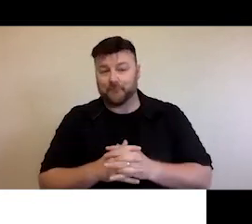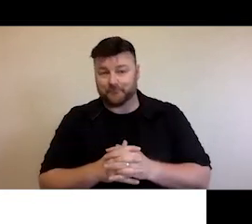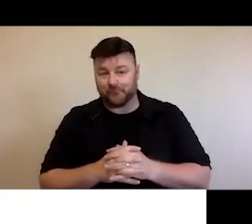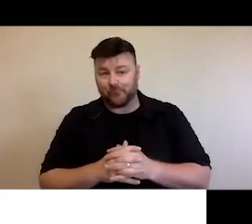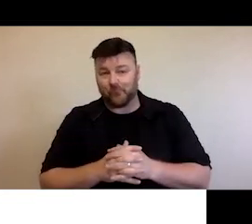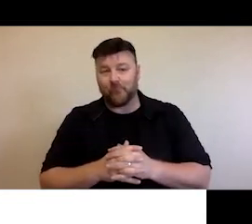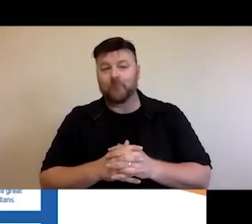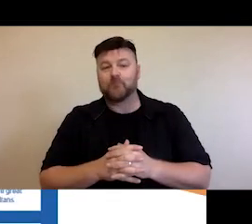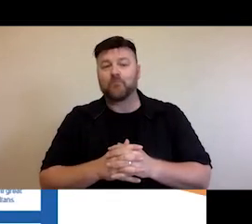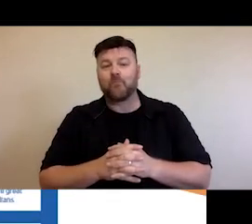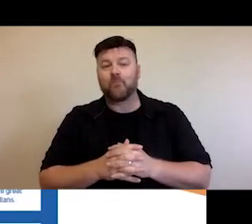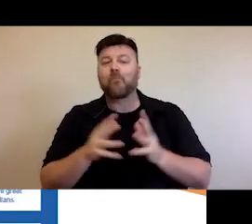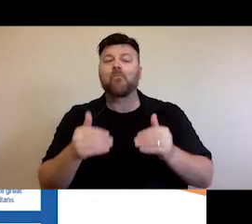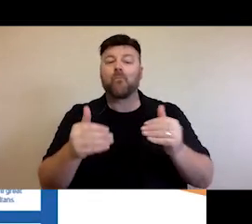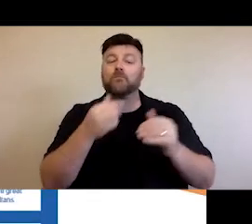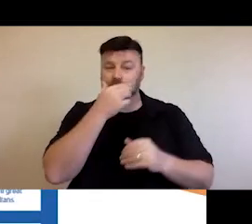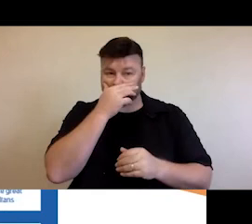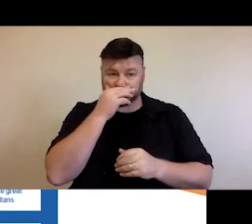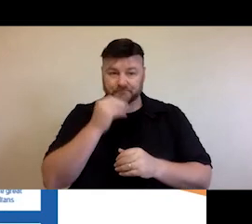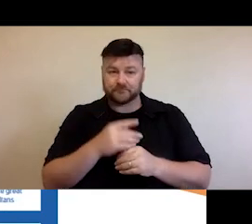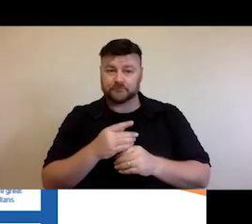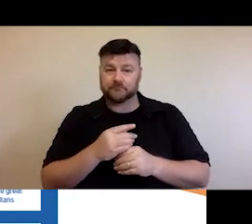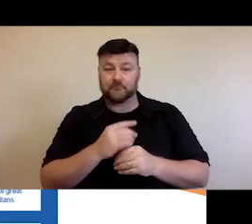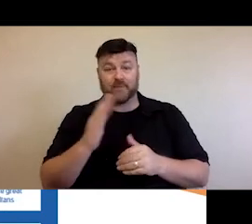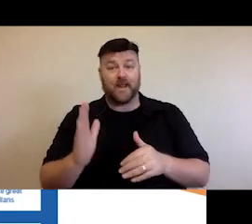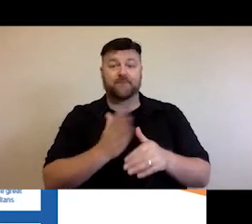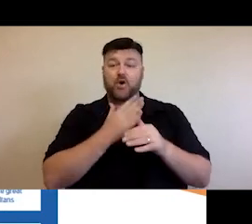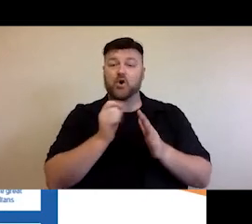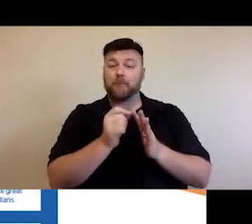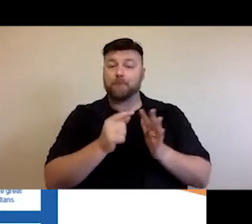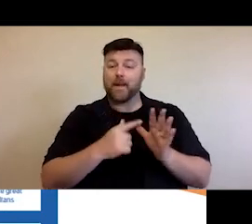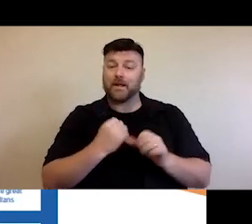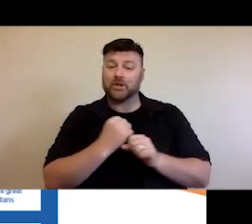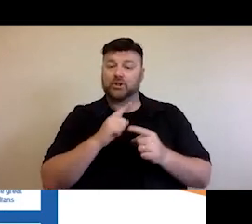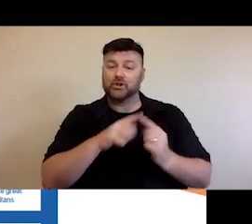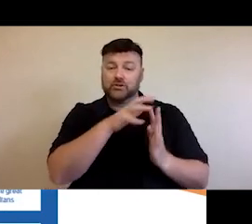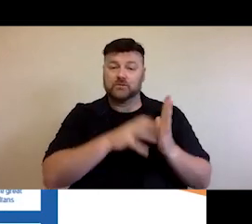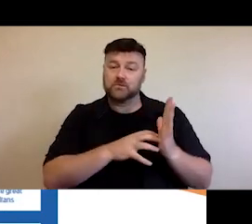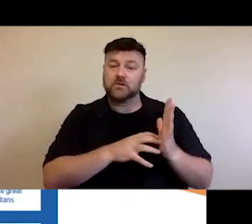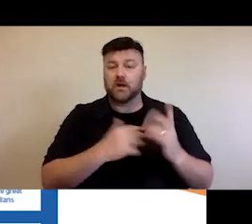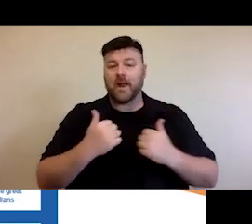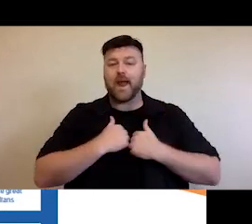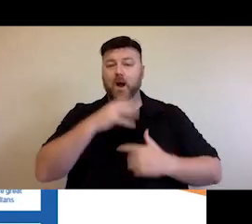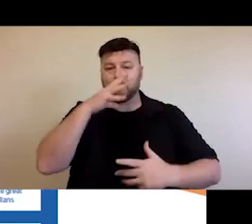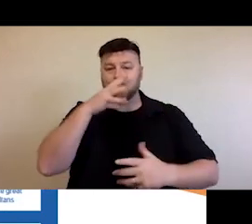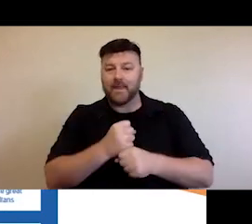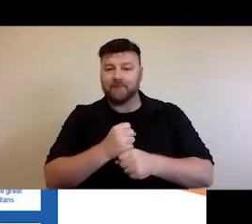I'm going to go to the very first page they published: Our Beliefs. You can see